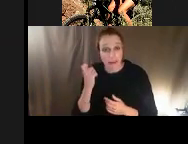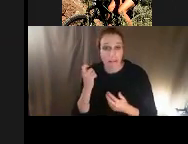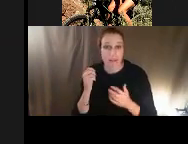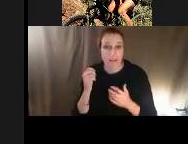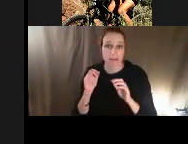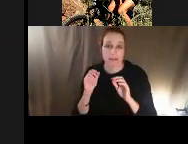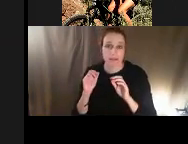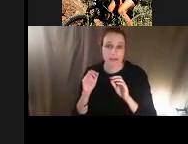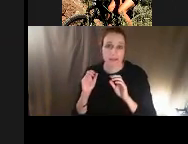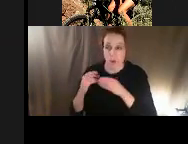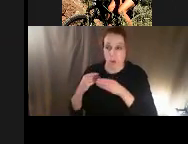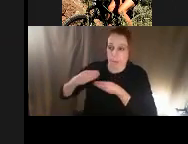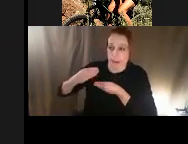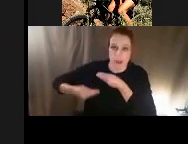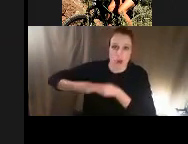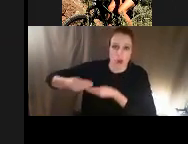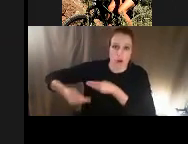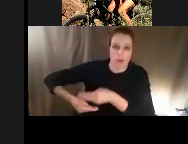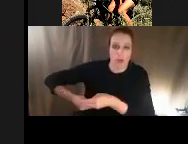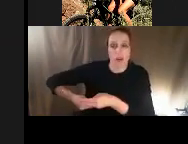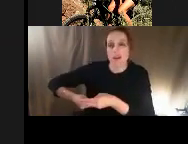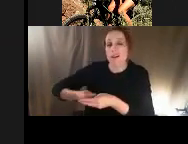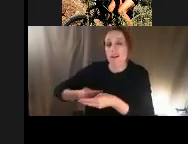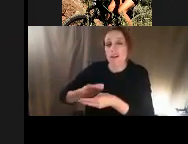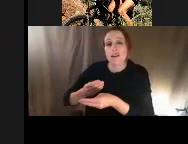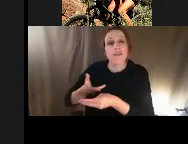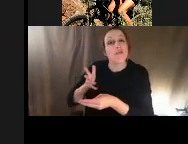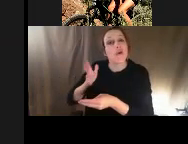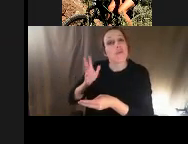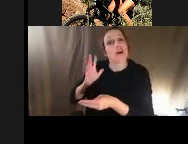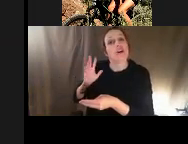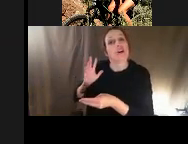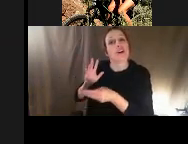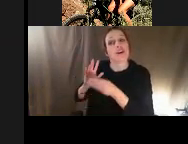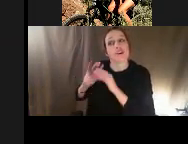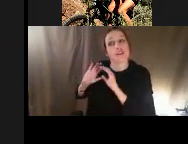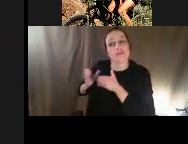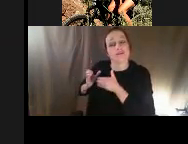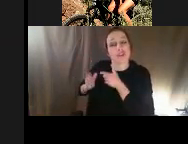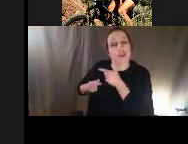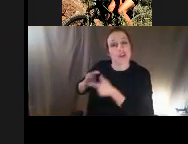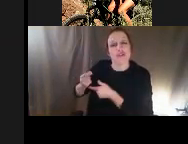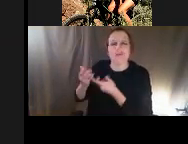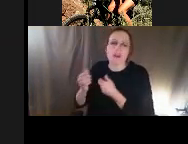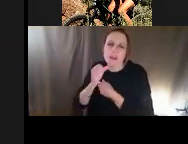earlier generations may not have direct knowledge of some of the aspects of the culture that they have